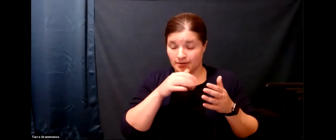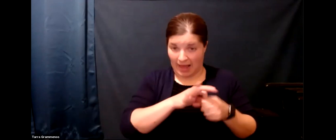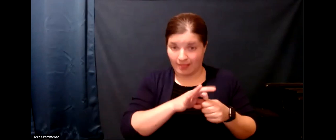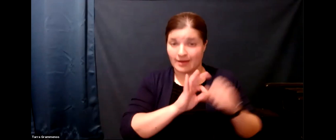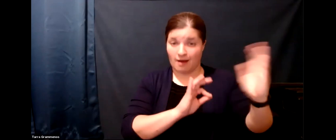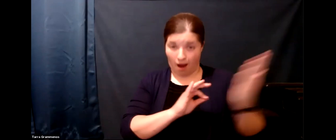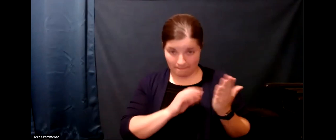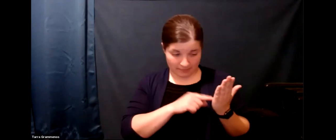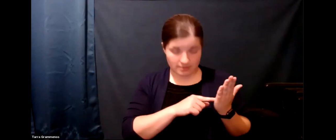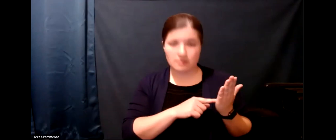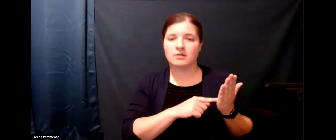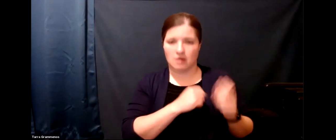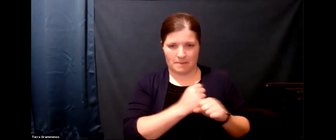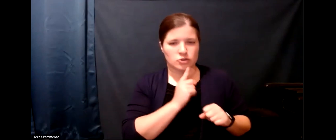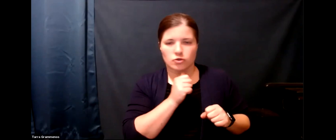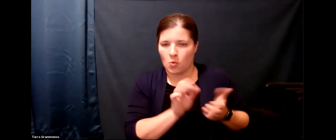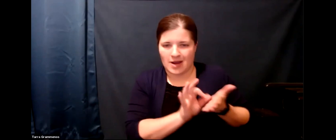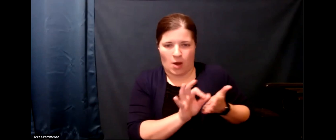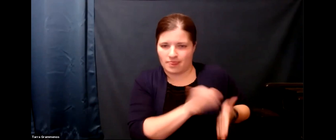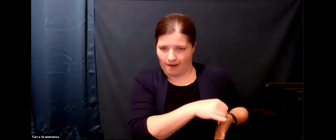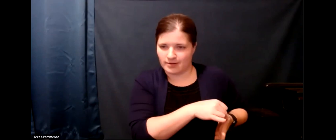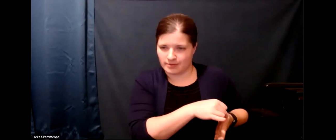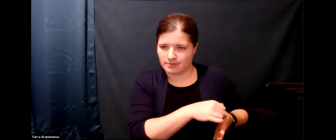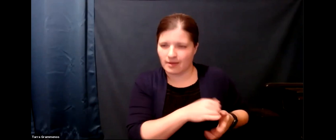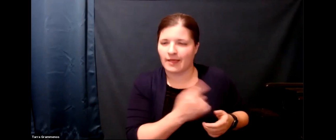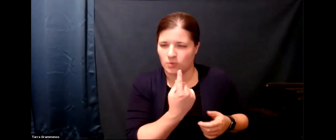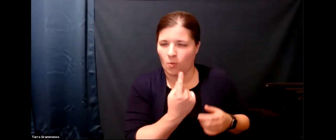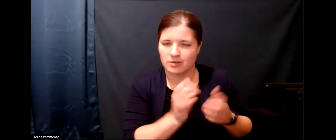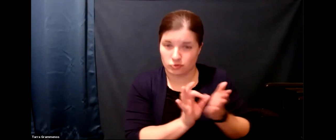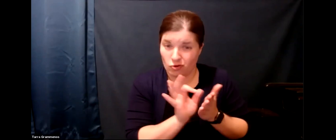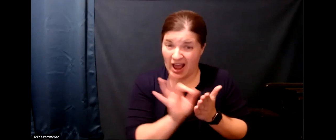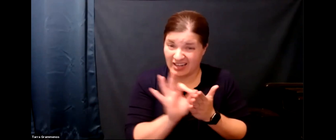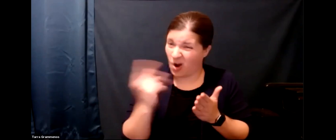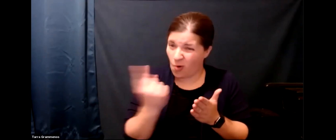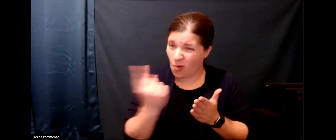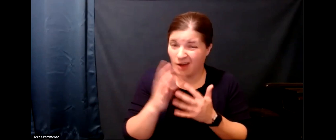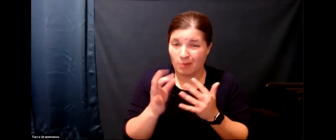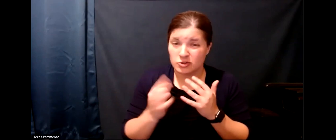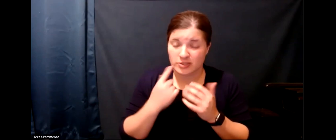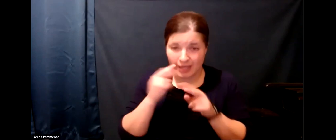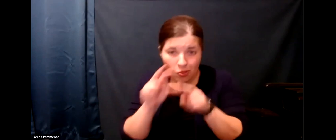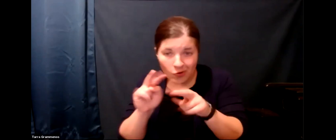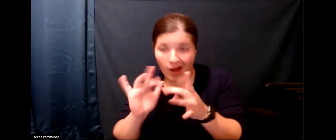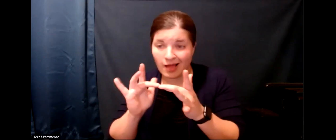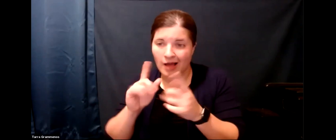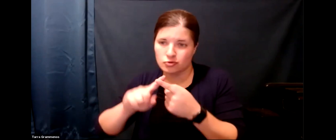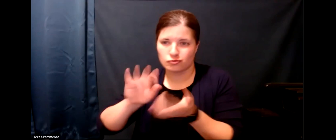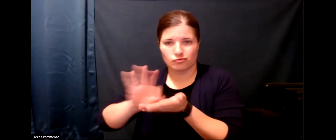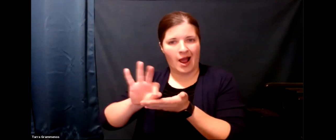they'll make sure it's not counted. That is something that is tracked. So it's always an option for you. But you can track it.